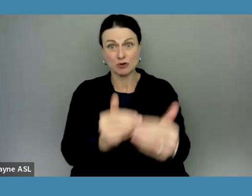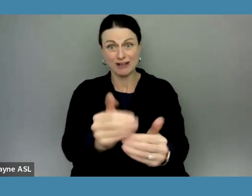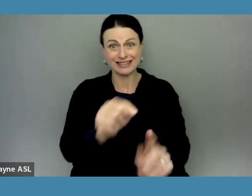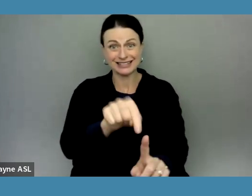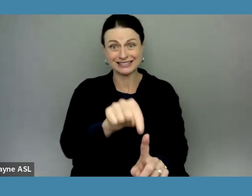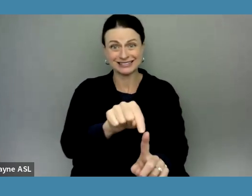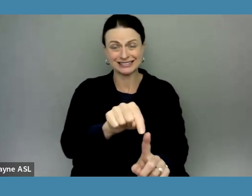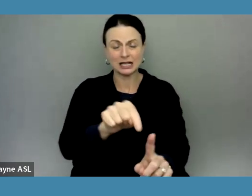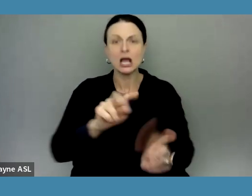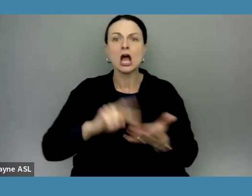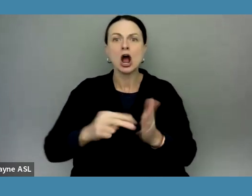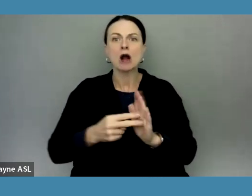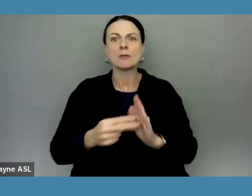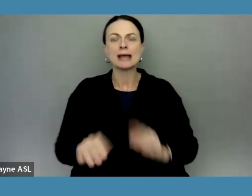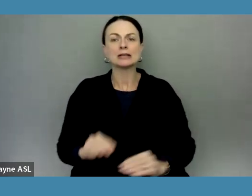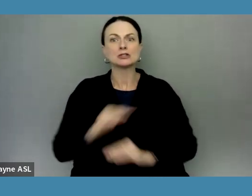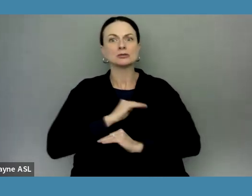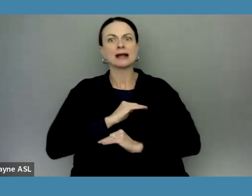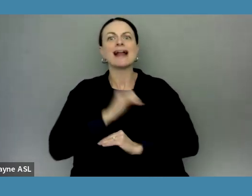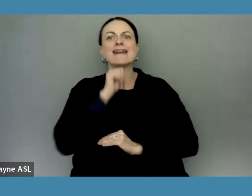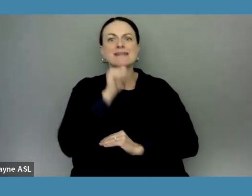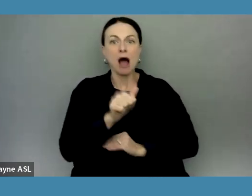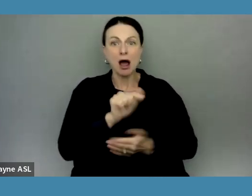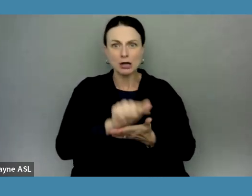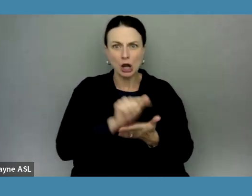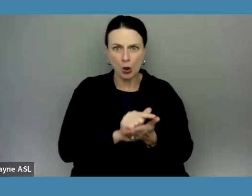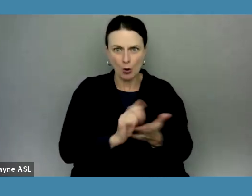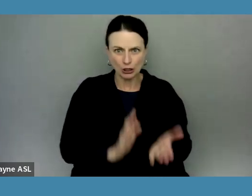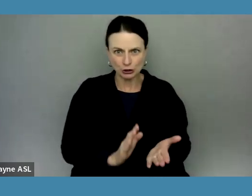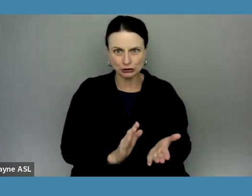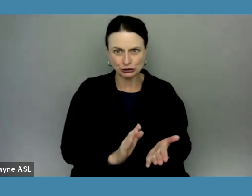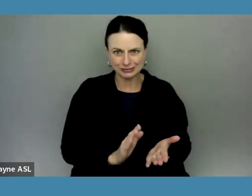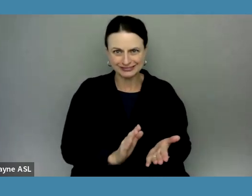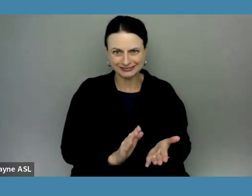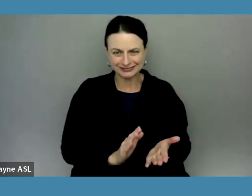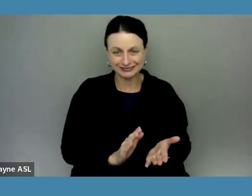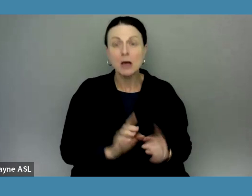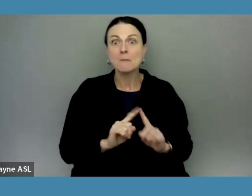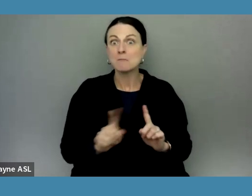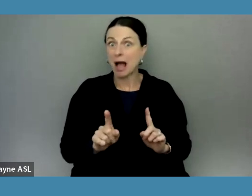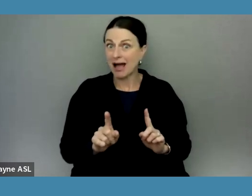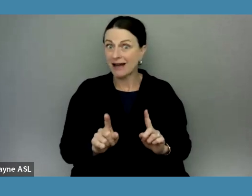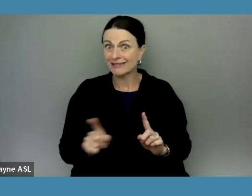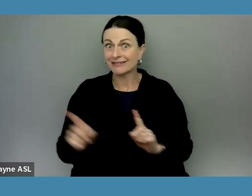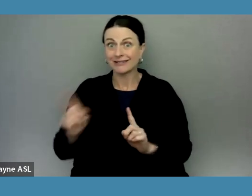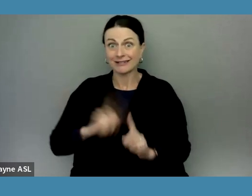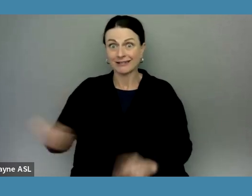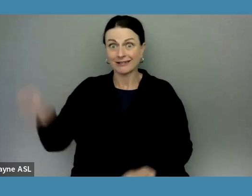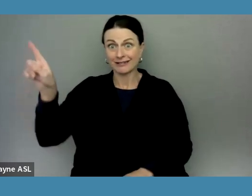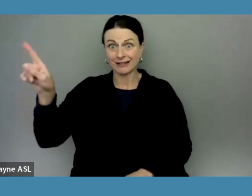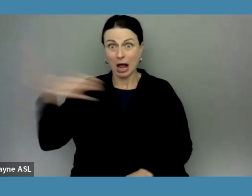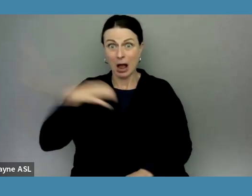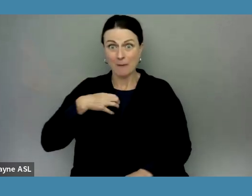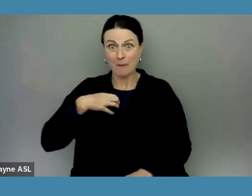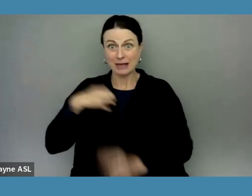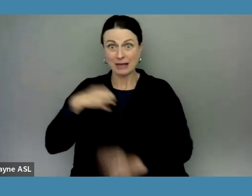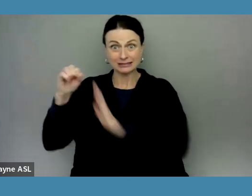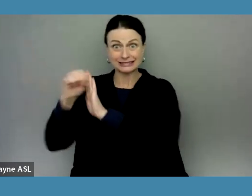to accommodate non-lawyers, but you will have to have an attorney to appeal any of the factual